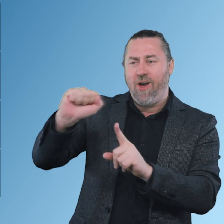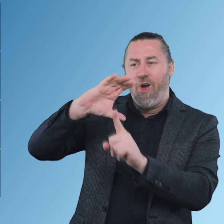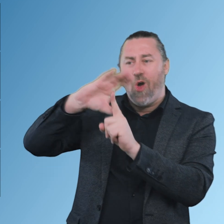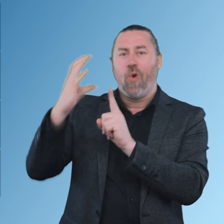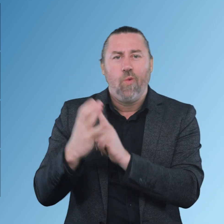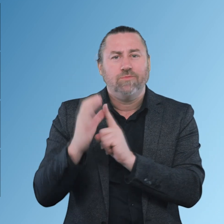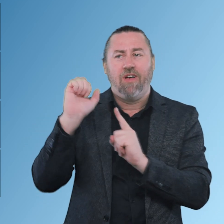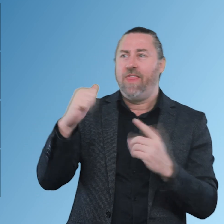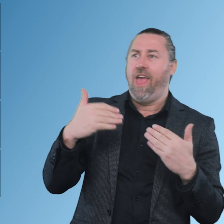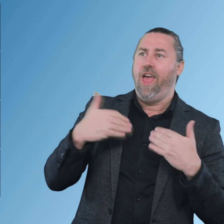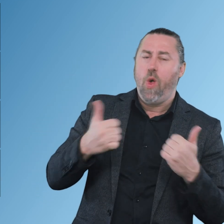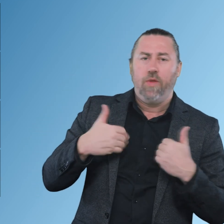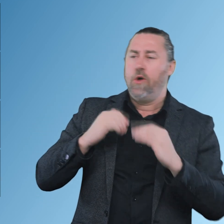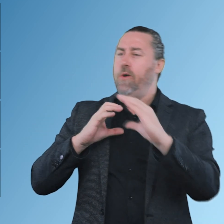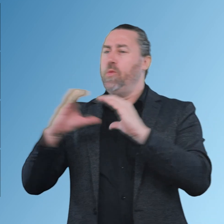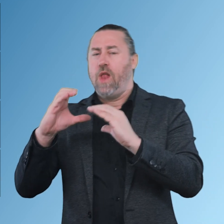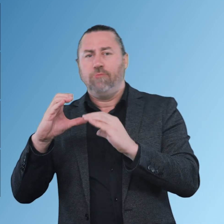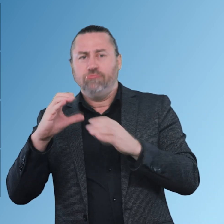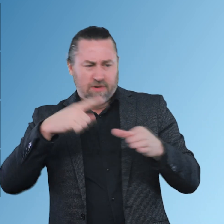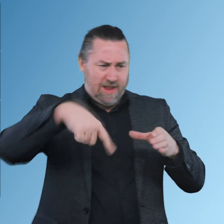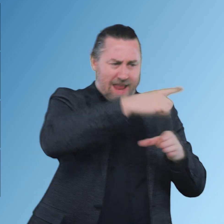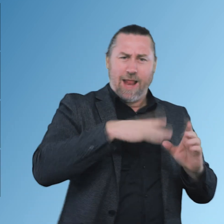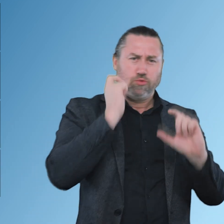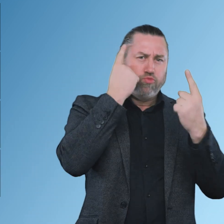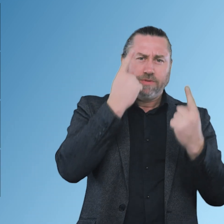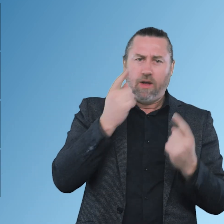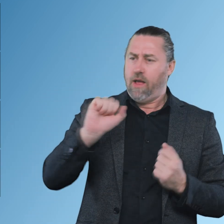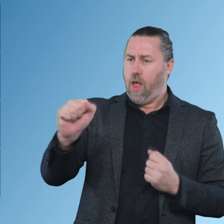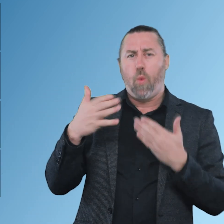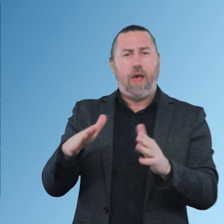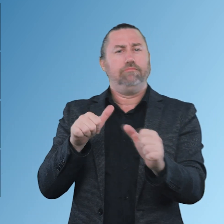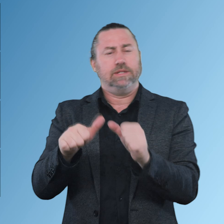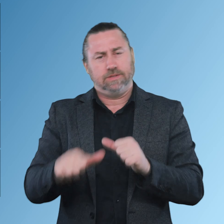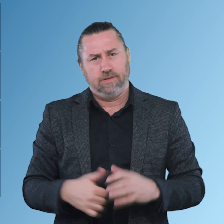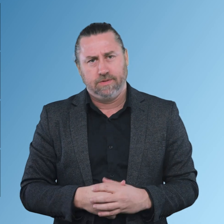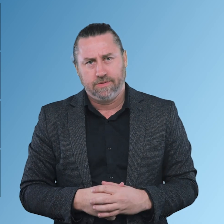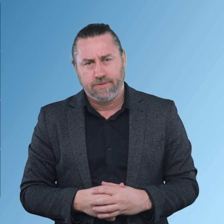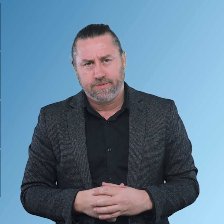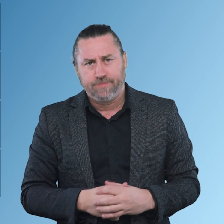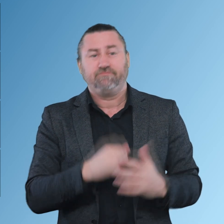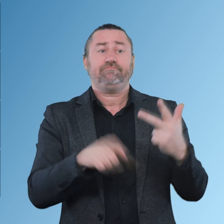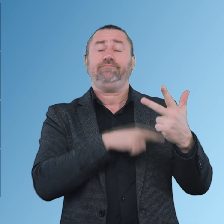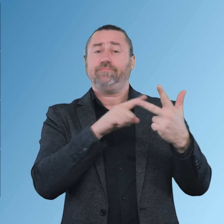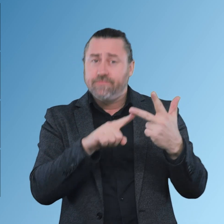and communication needs among primary care staff. That governments and health sector stakeholders